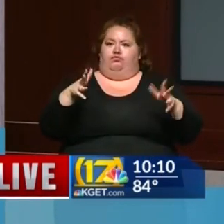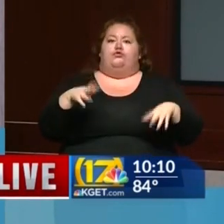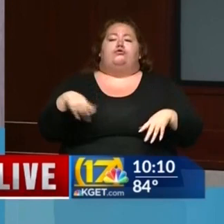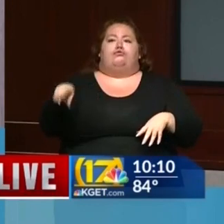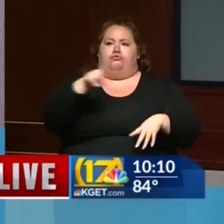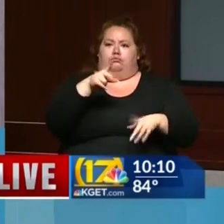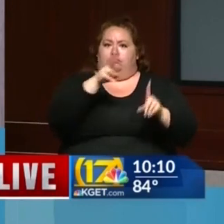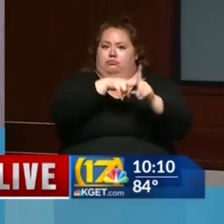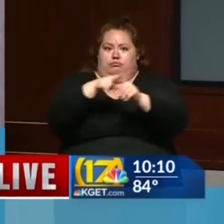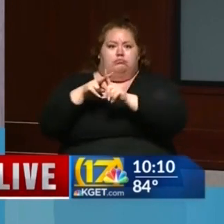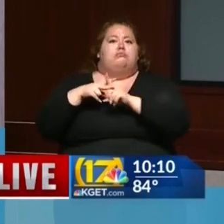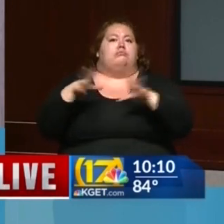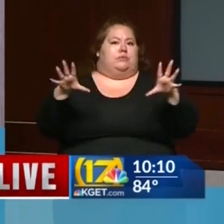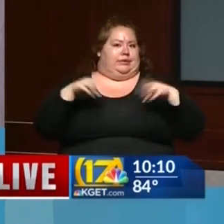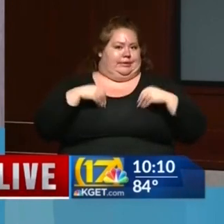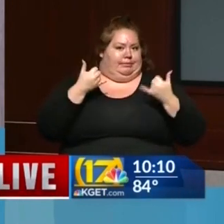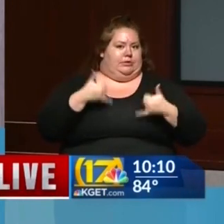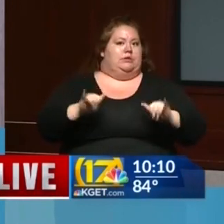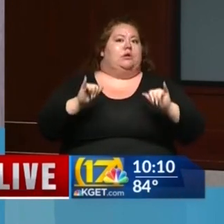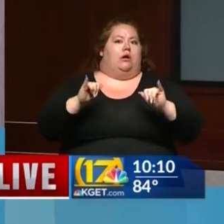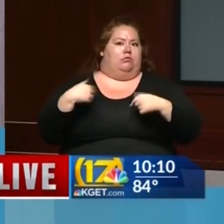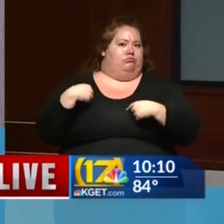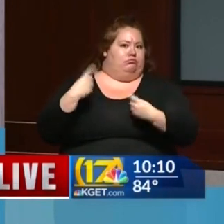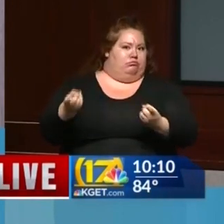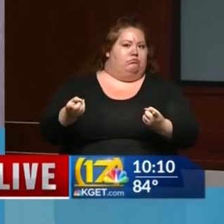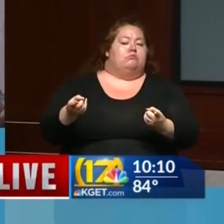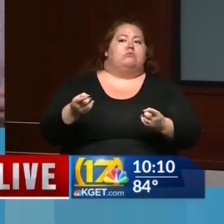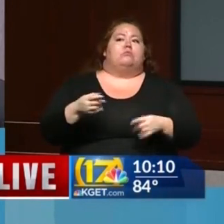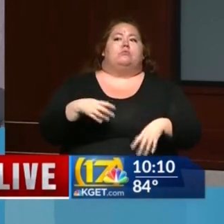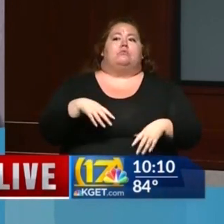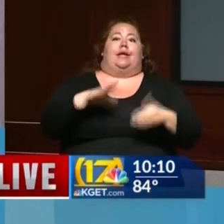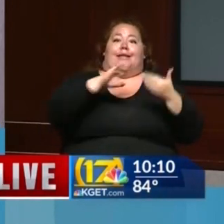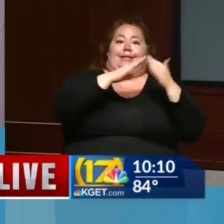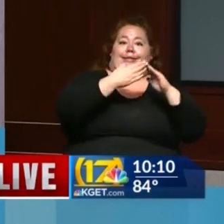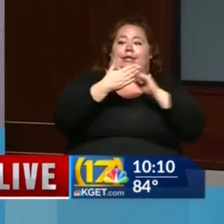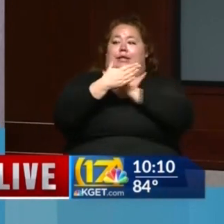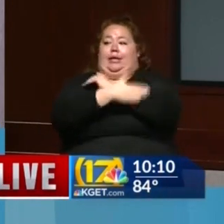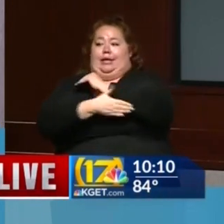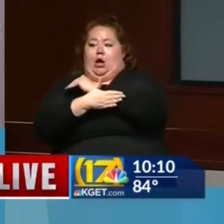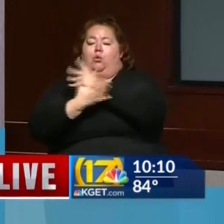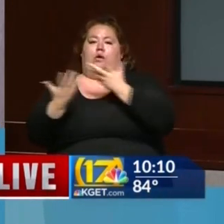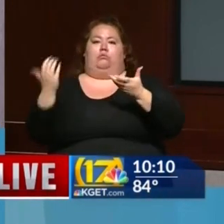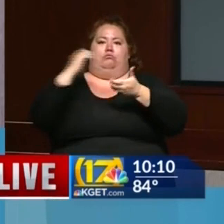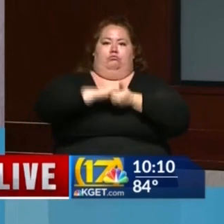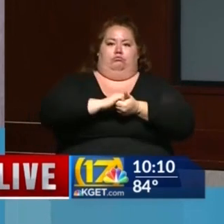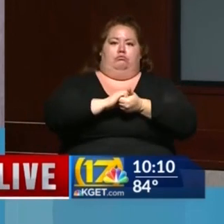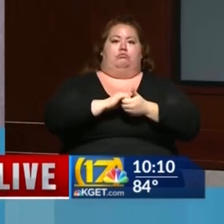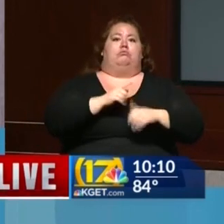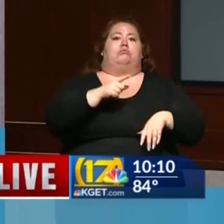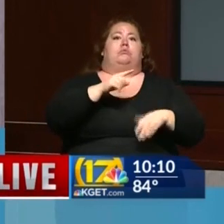CURRAN RECOVERS NONPROFIT GRANT. THE PROGRAM IS CURRENTLY OPEN AND ACCEPTING APPLICATIONS WHICH IS A PARTNERSHIP AGAIN BETWEEN